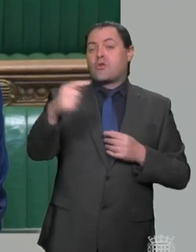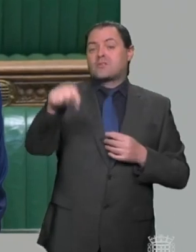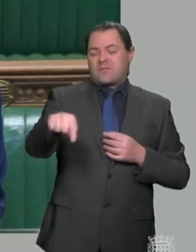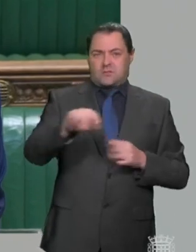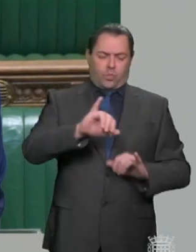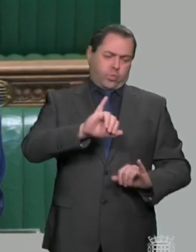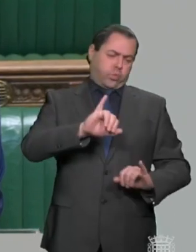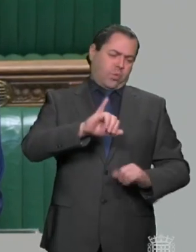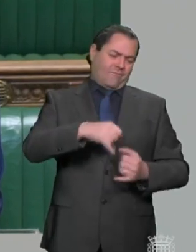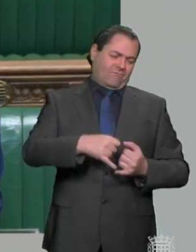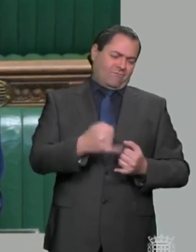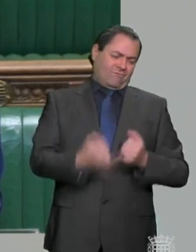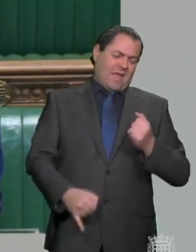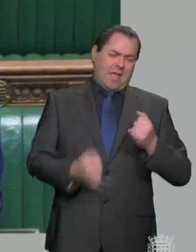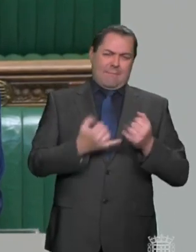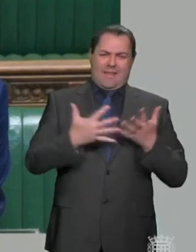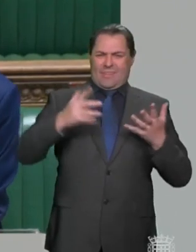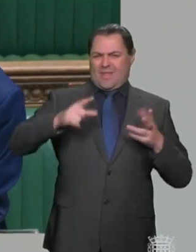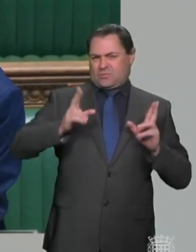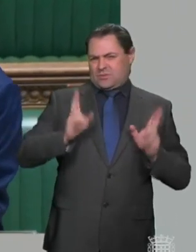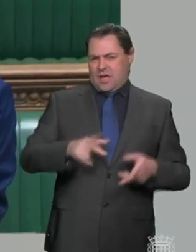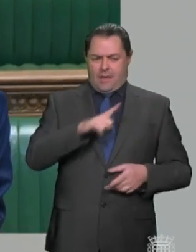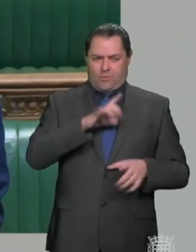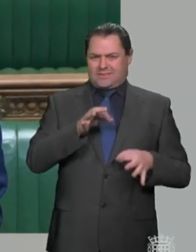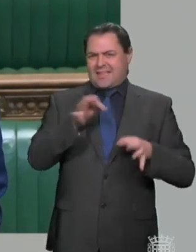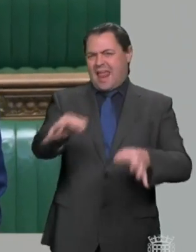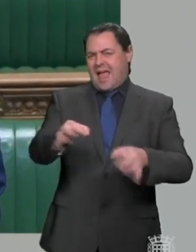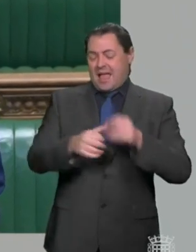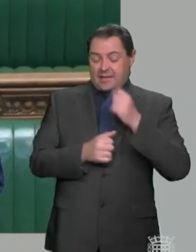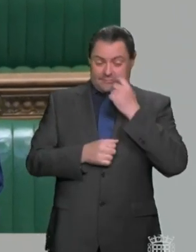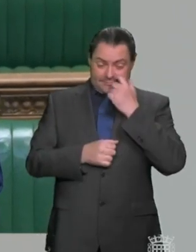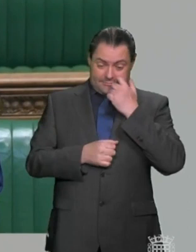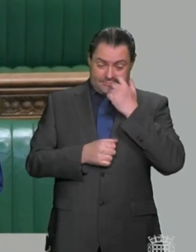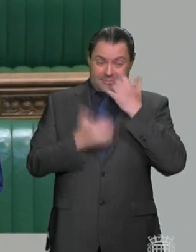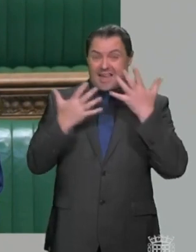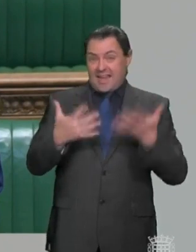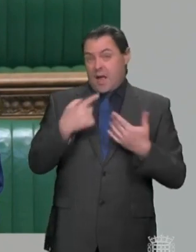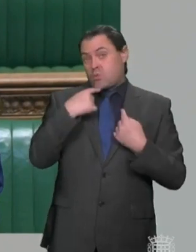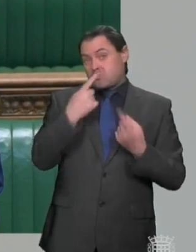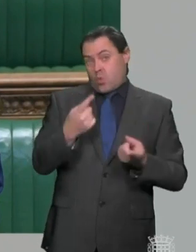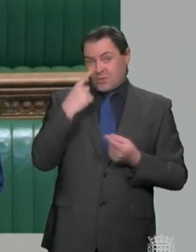failings of the last year. Having been told of the evidence, does the Prime Minister accept